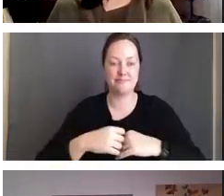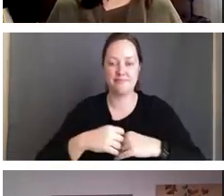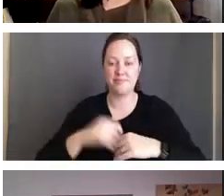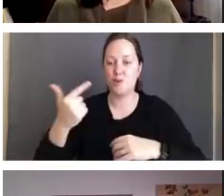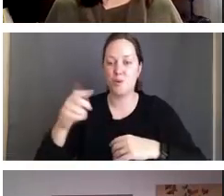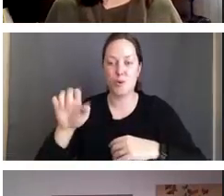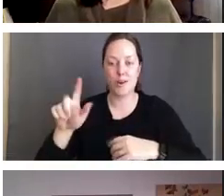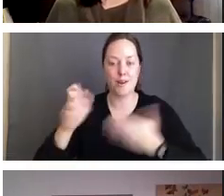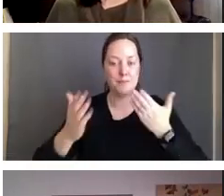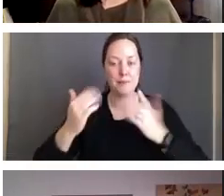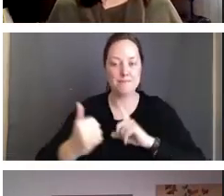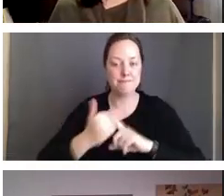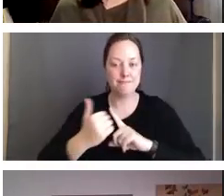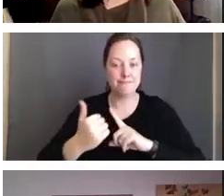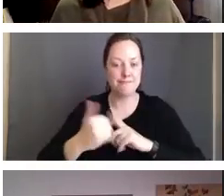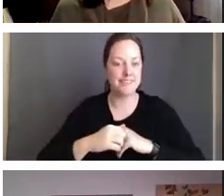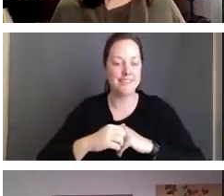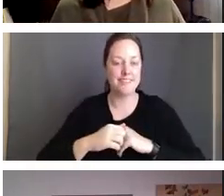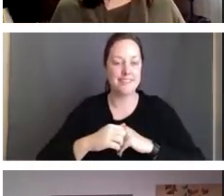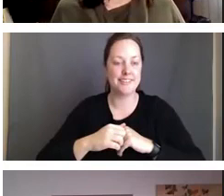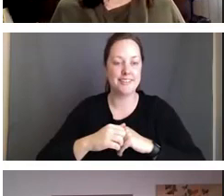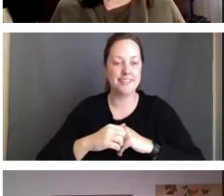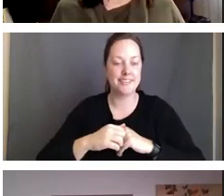portfolio page, here's how you do it.